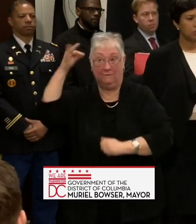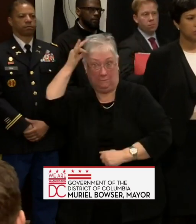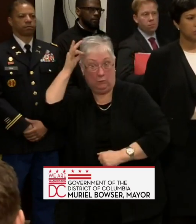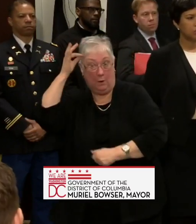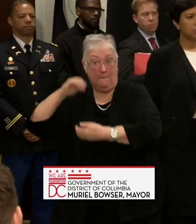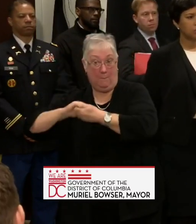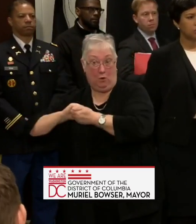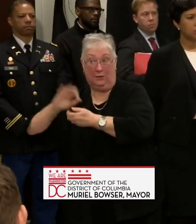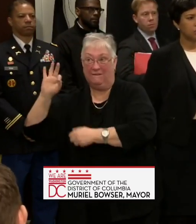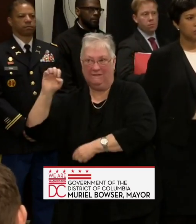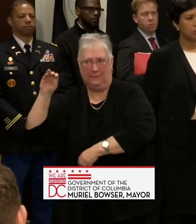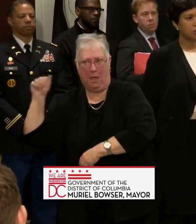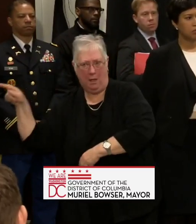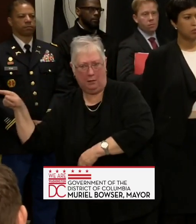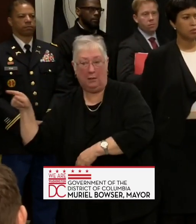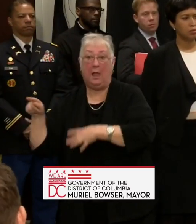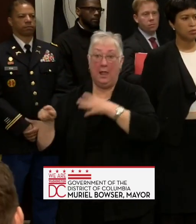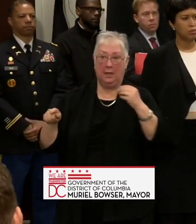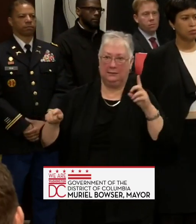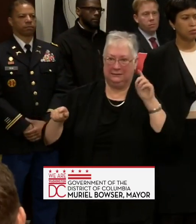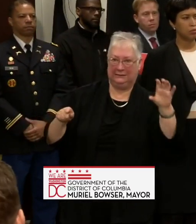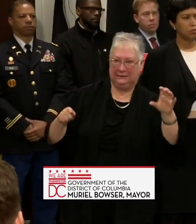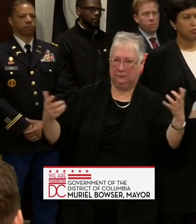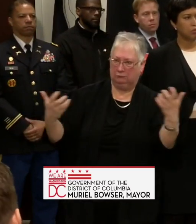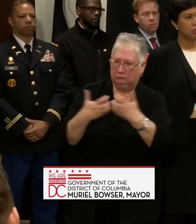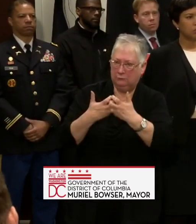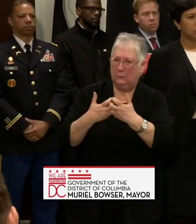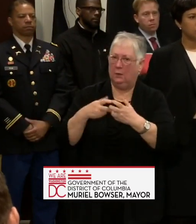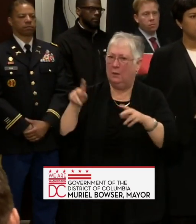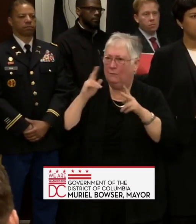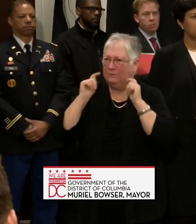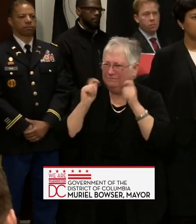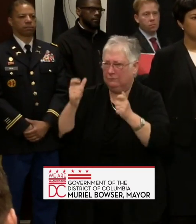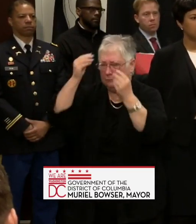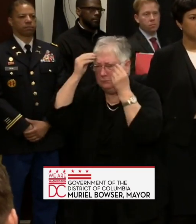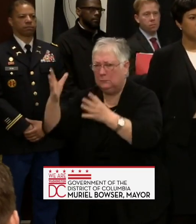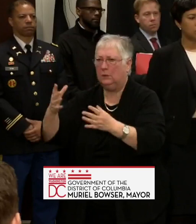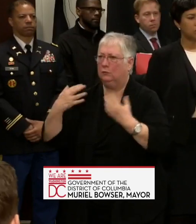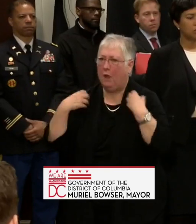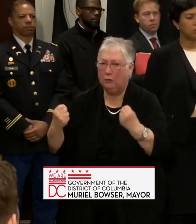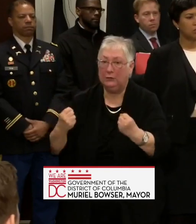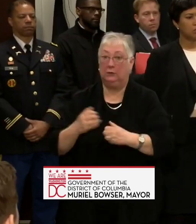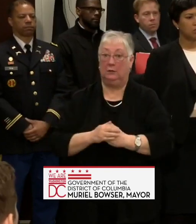AGENCY WHO IS RESPONSIBLE FOR INCIDENT RESPONSE AND RECOVERY AND THE FEDERAL BUREAU OF INVESTIGATION WHO IS RESPONSIBLE